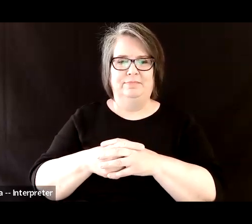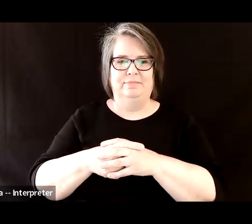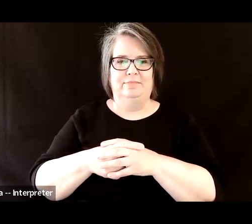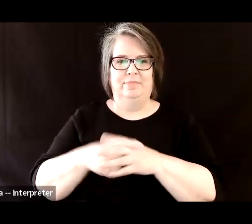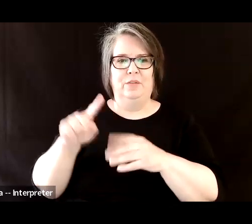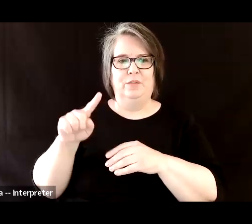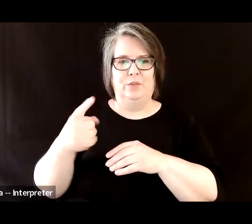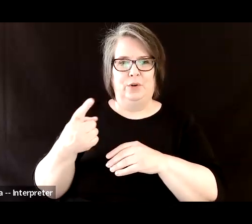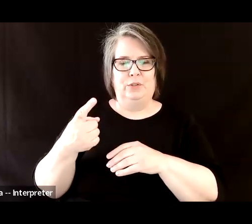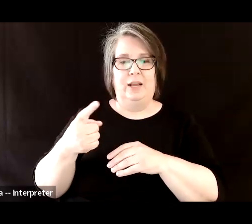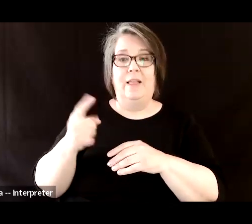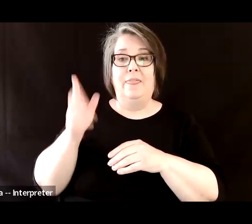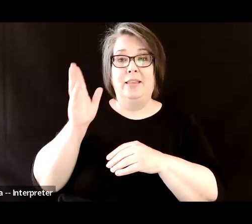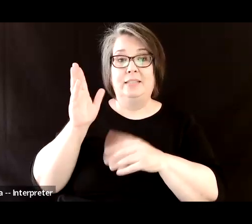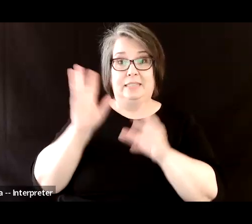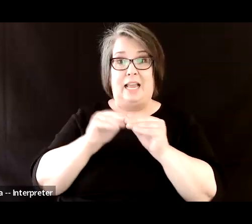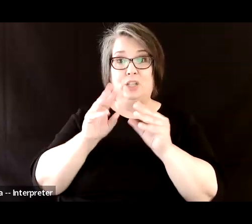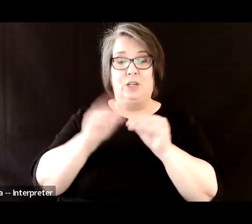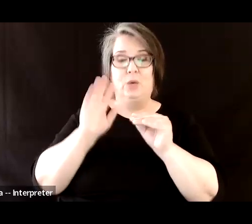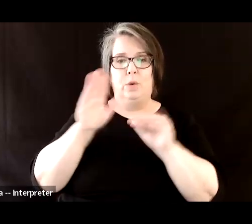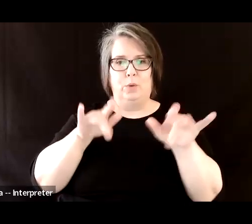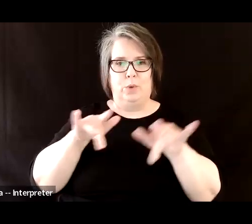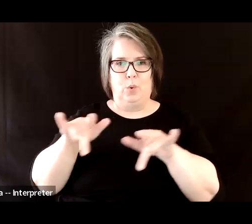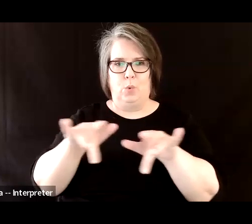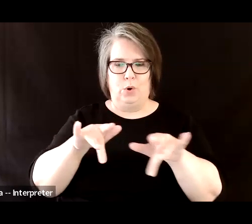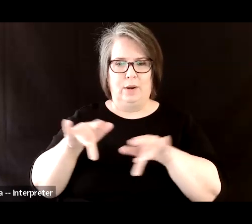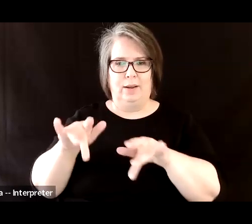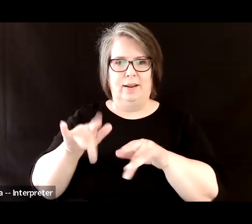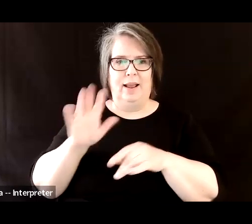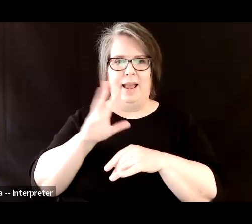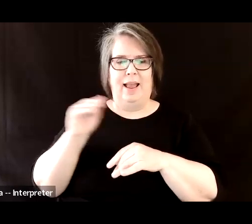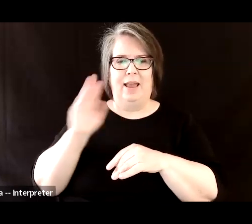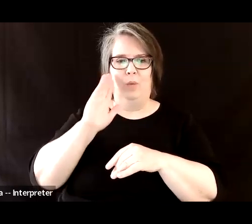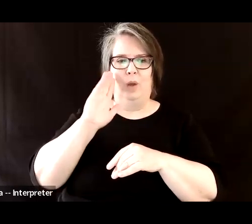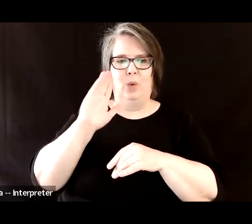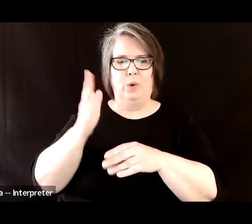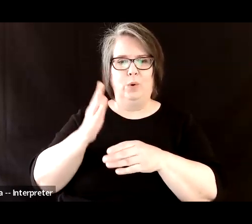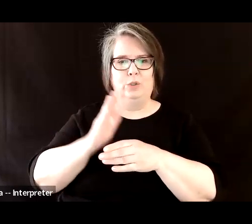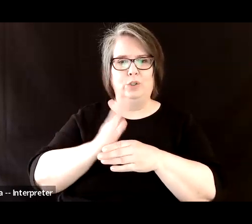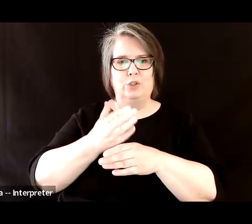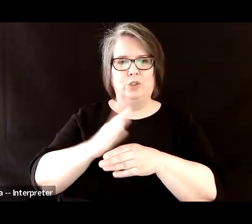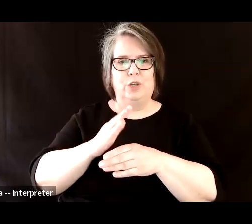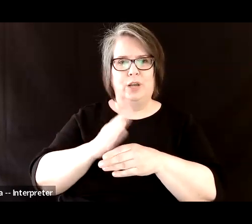First, the session is being recorded. We will be sharing this presentation after the